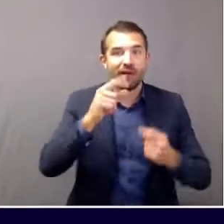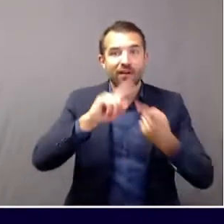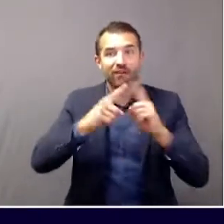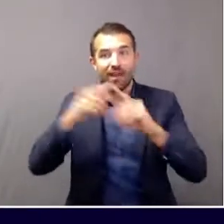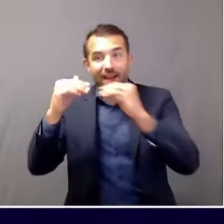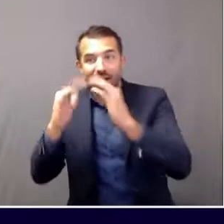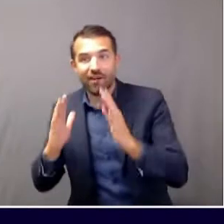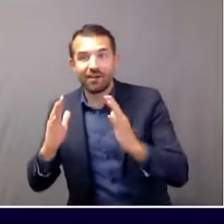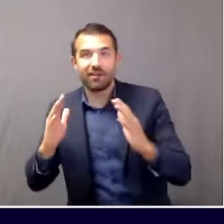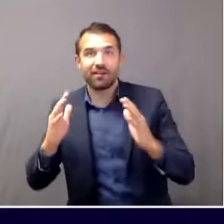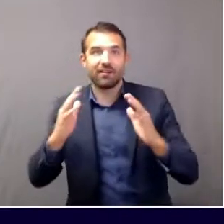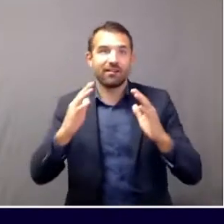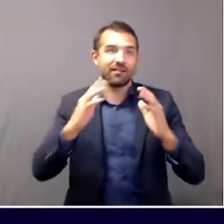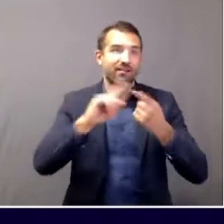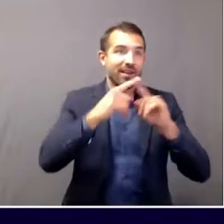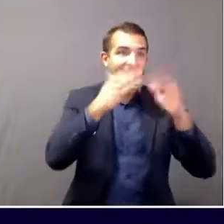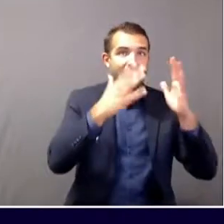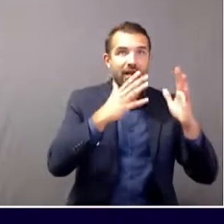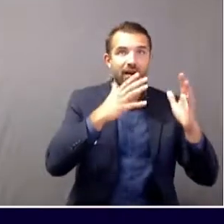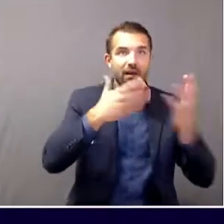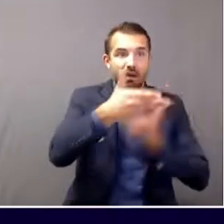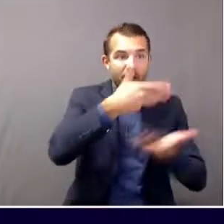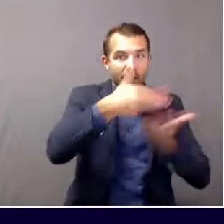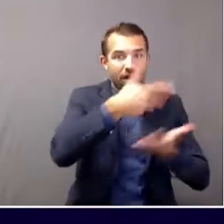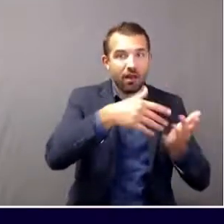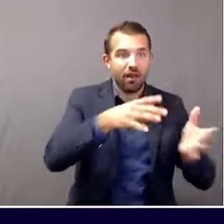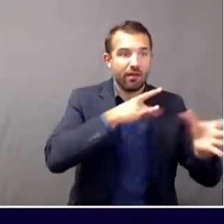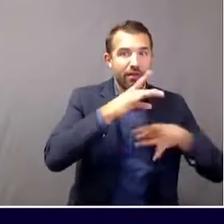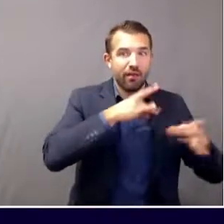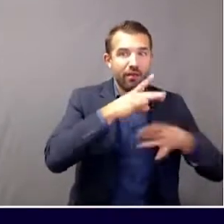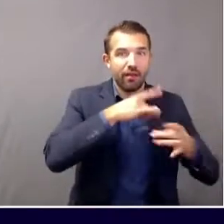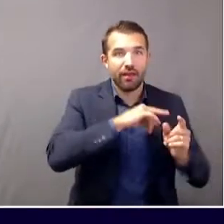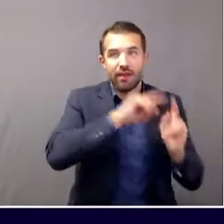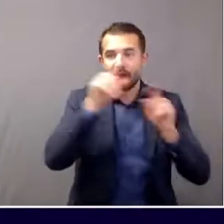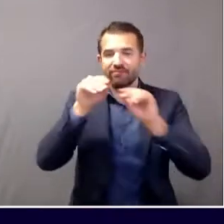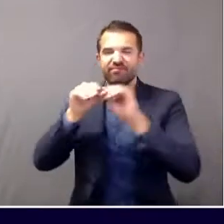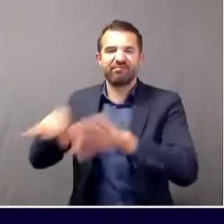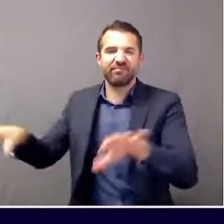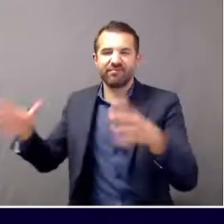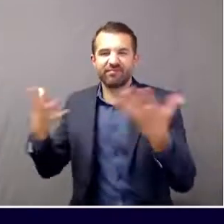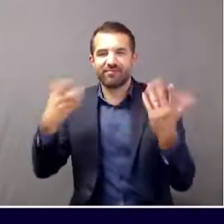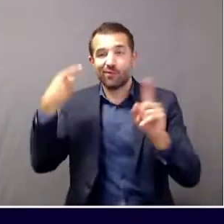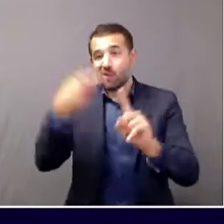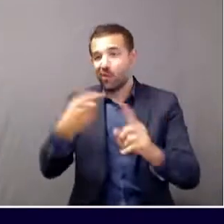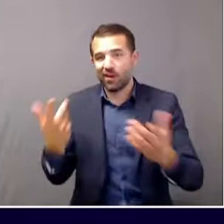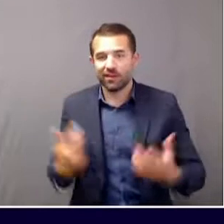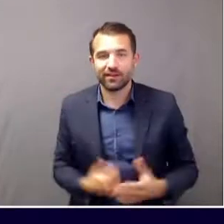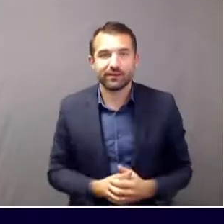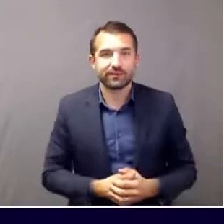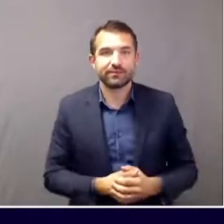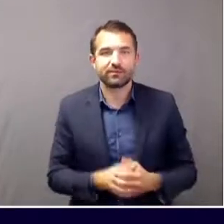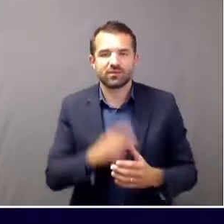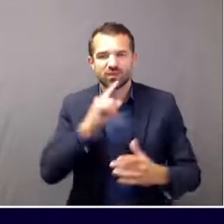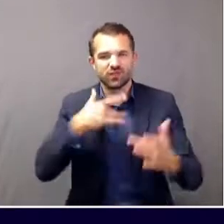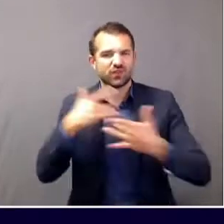to the virus and potentially bringing it up here that's one